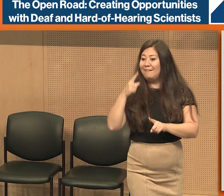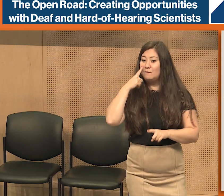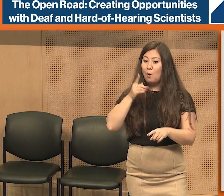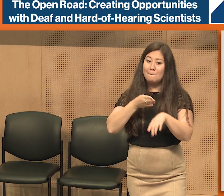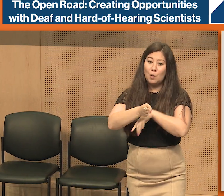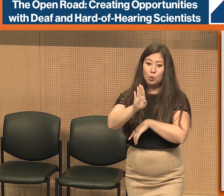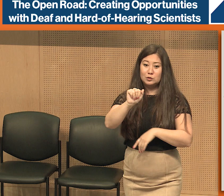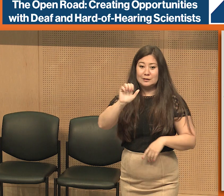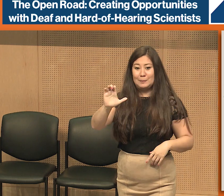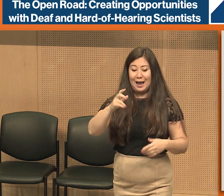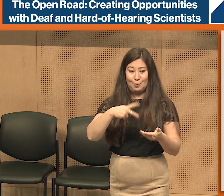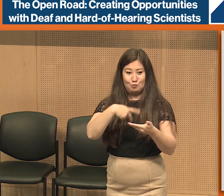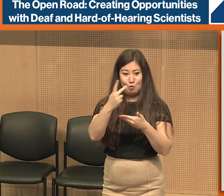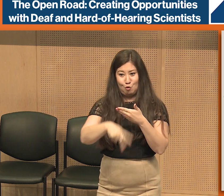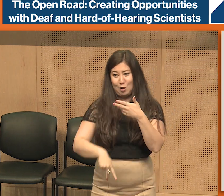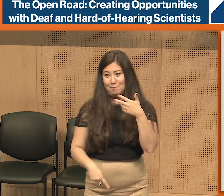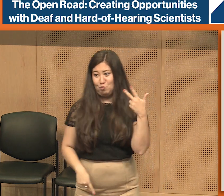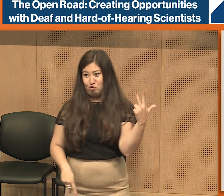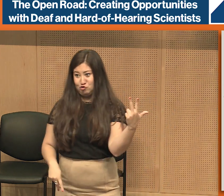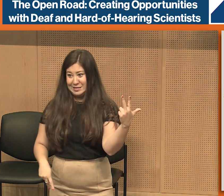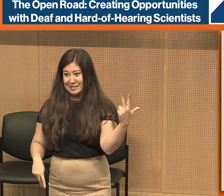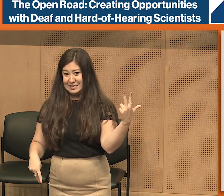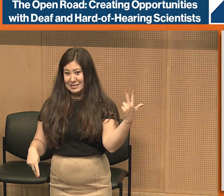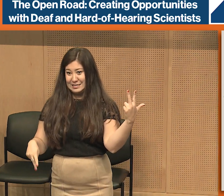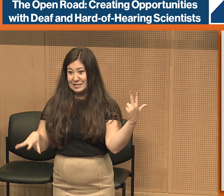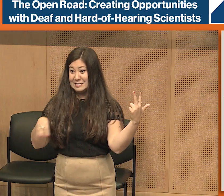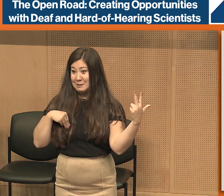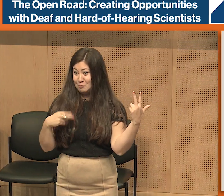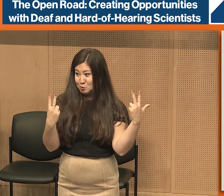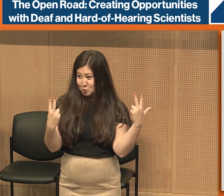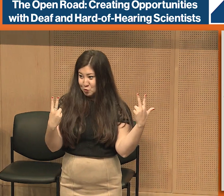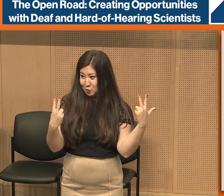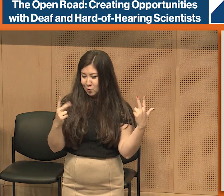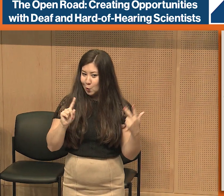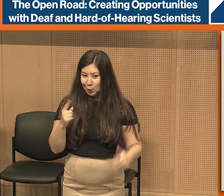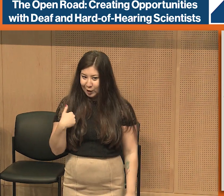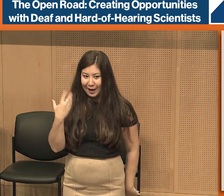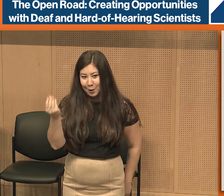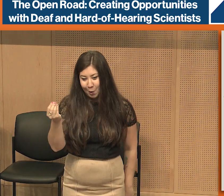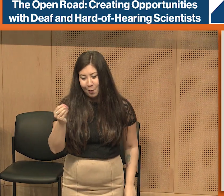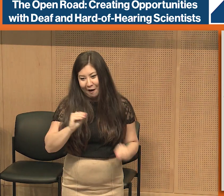and so, I applied to 3 post-bac programs